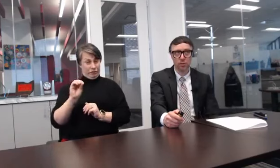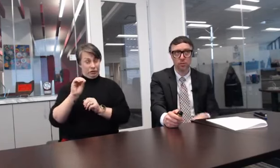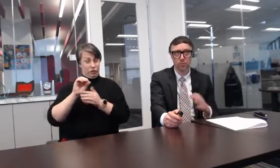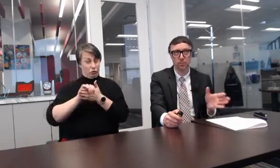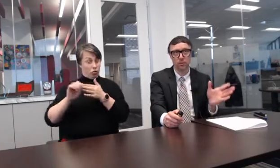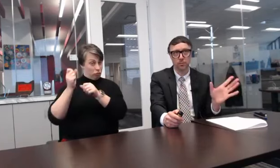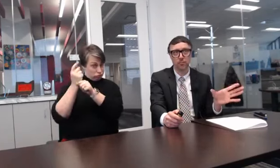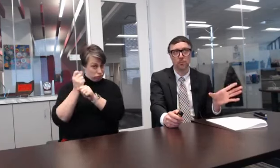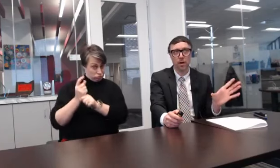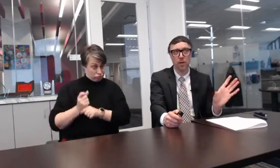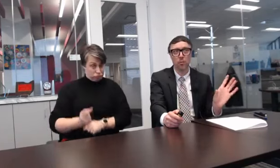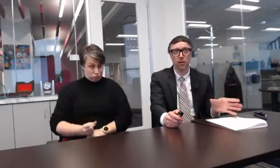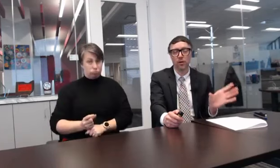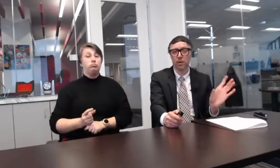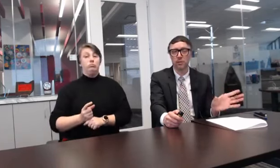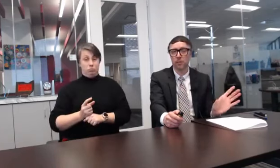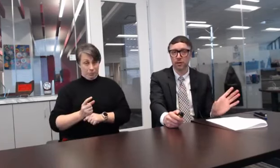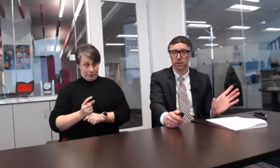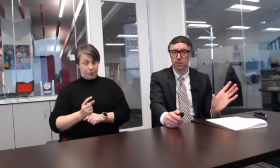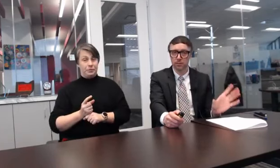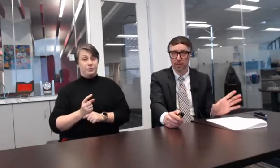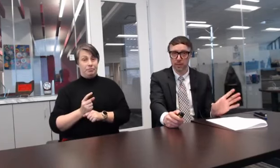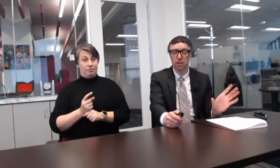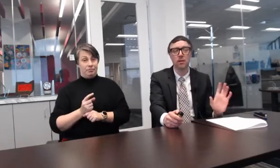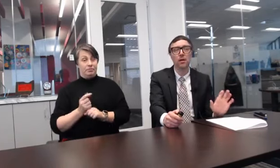Your waiver eligibility spend.